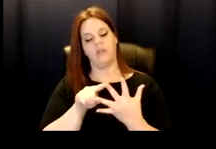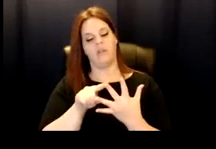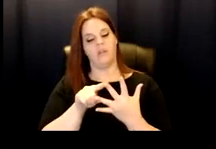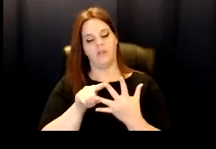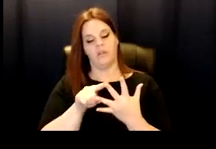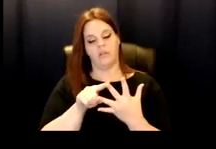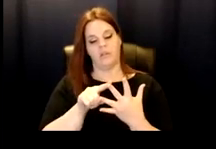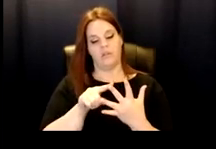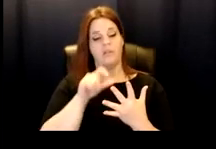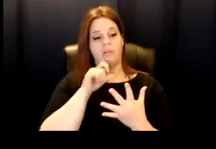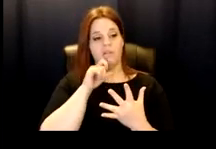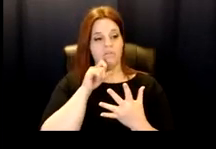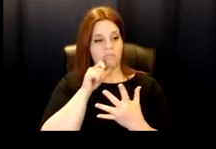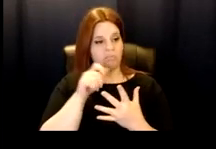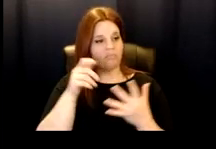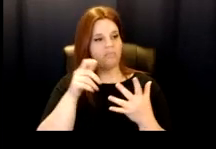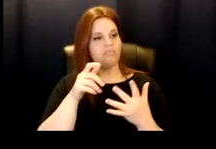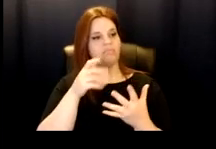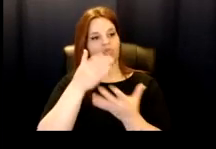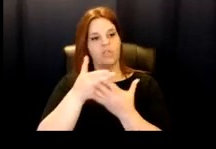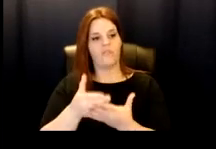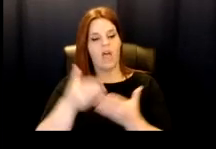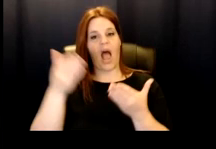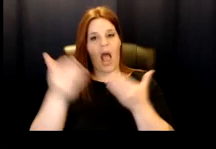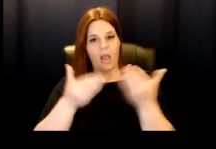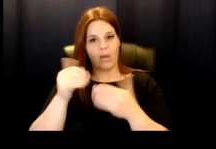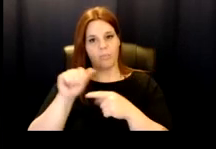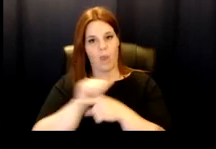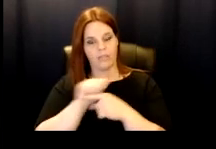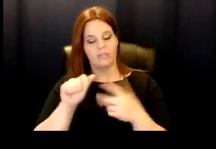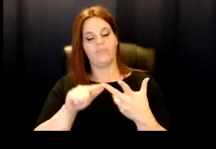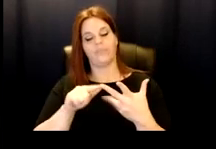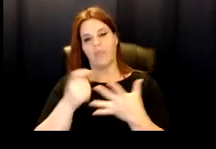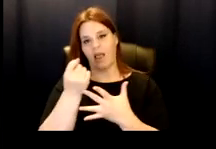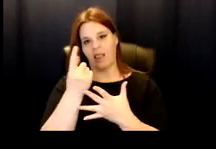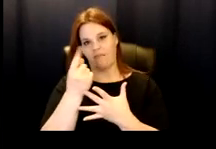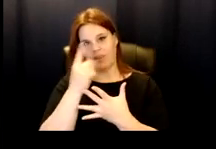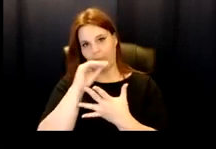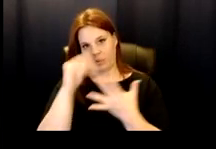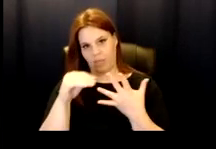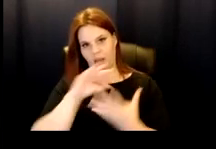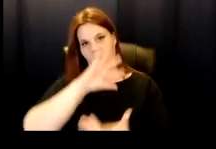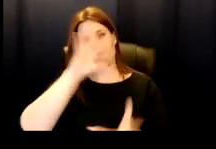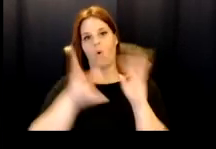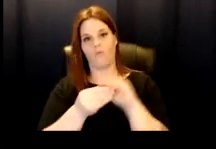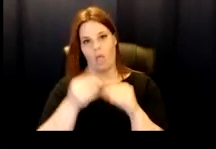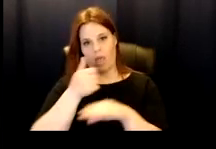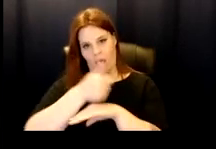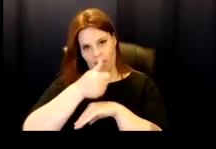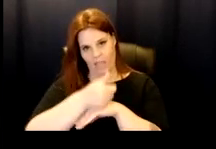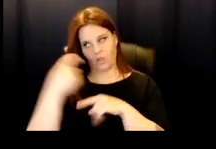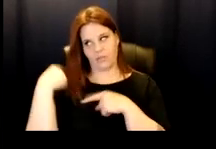so, on hiring practices, but hiring is 11% of the overall allegations since 2009. Terms